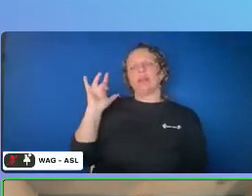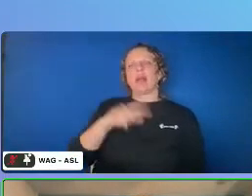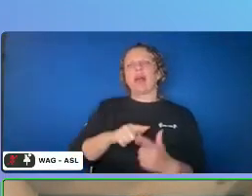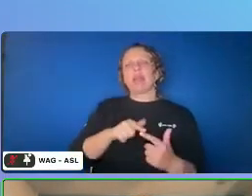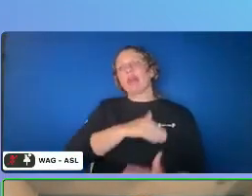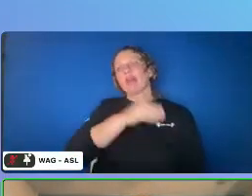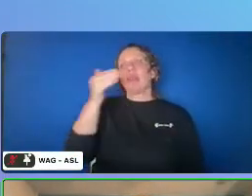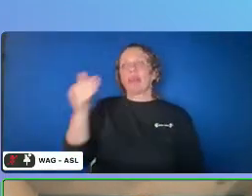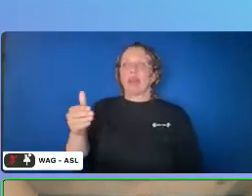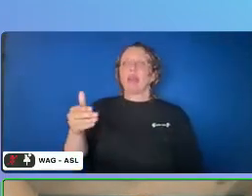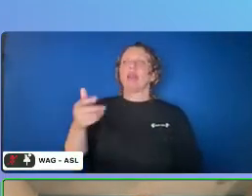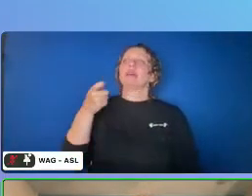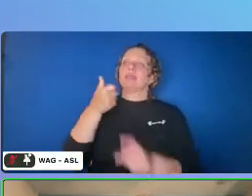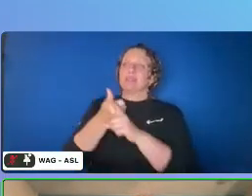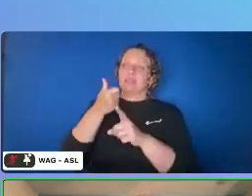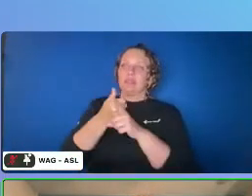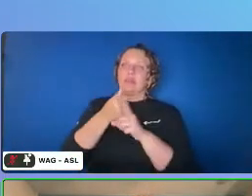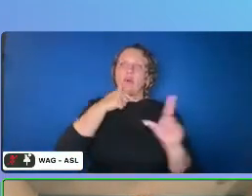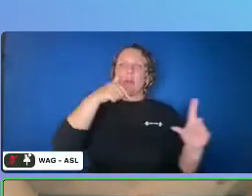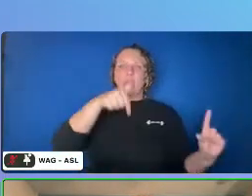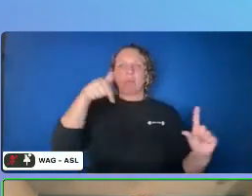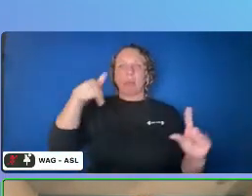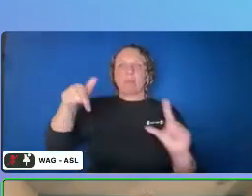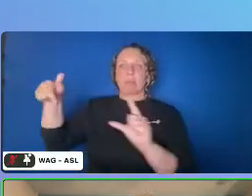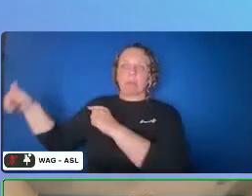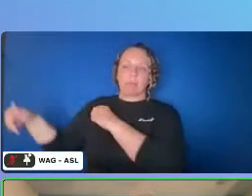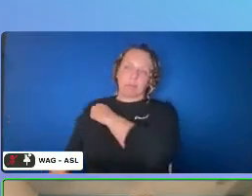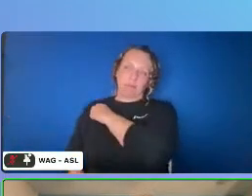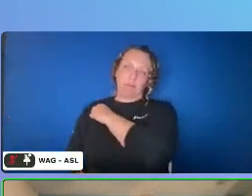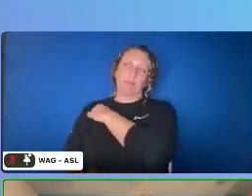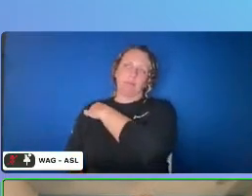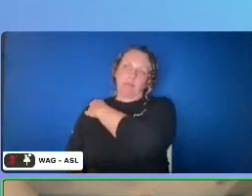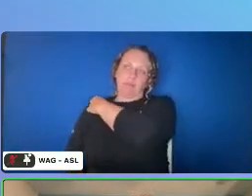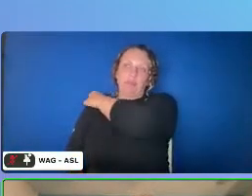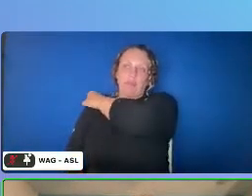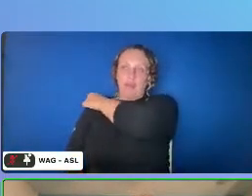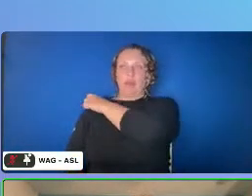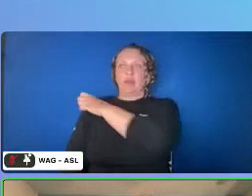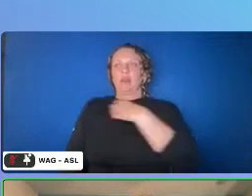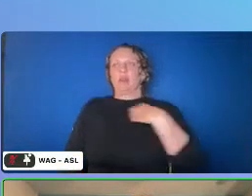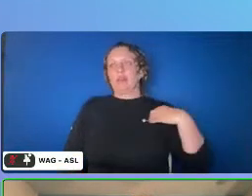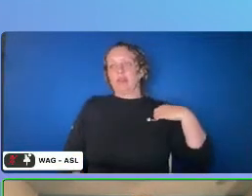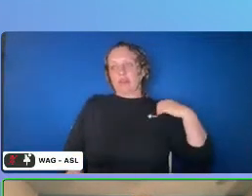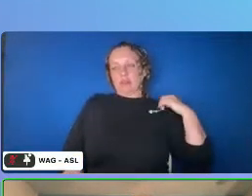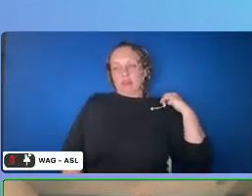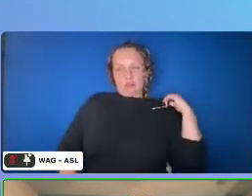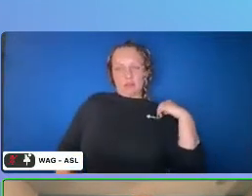and it's going to capture some screenshots of each data cell. Also, briefly before that happened,